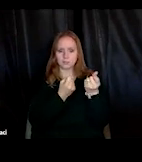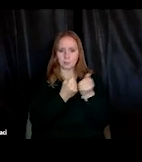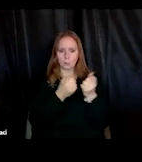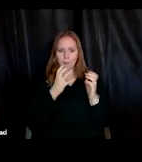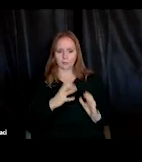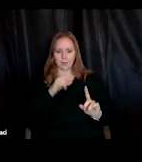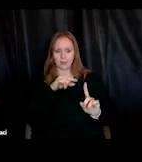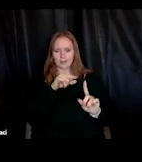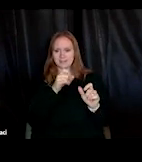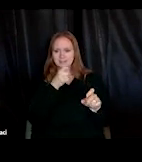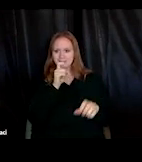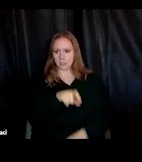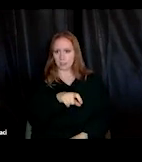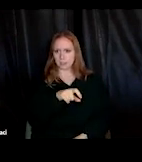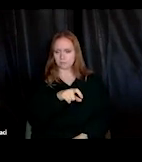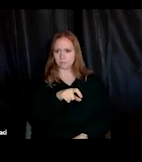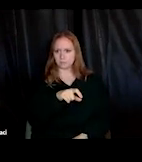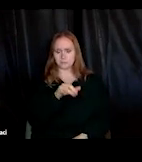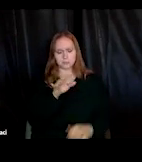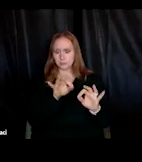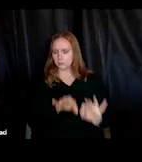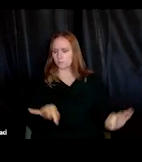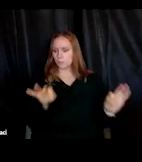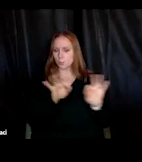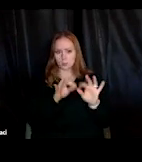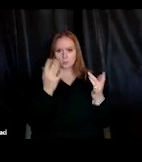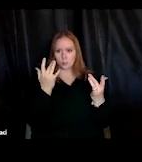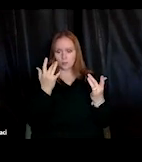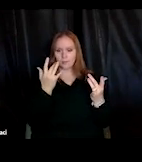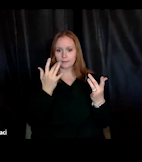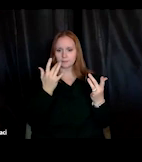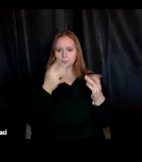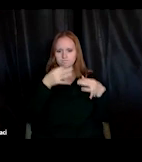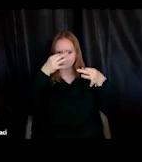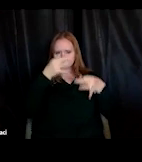This is really important because you really determine early on where to meet your client at.